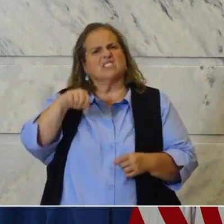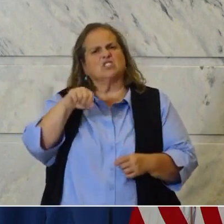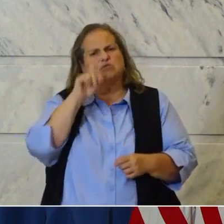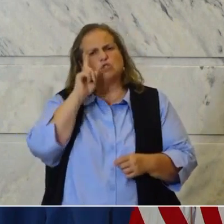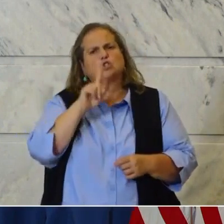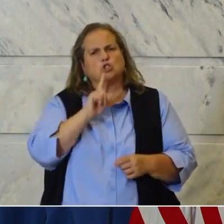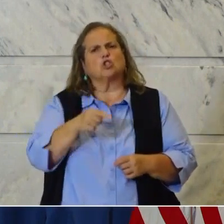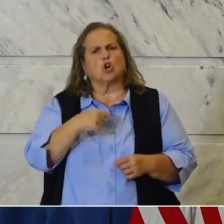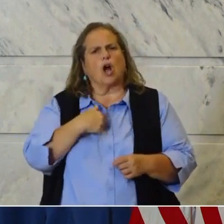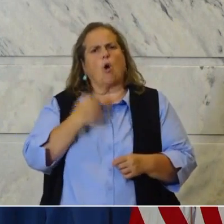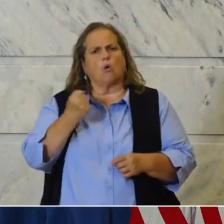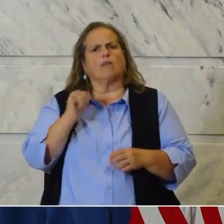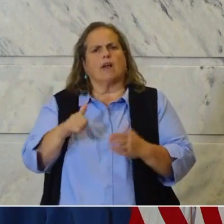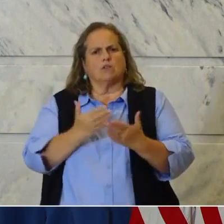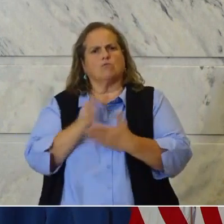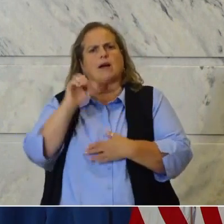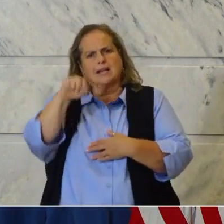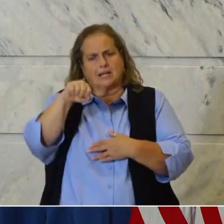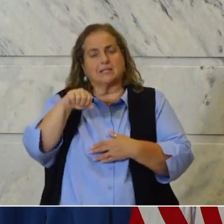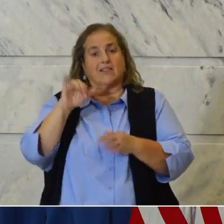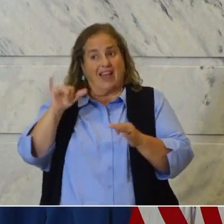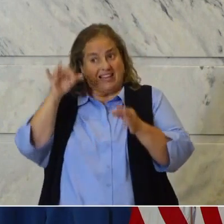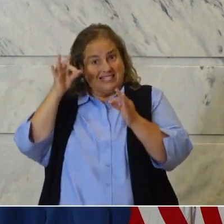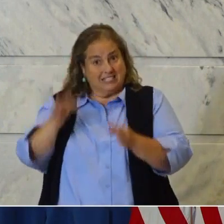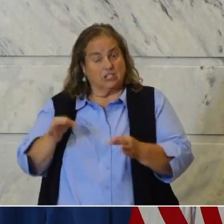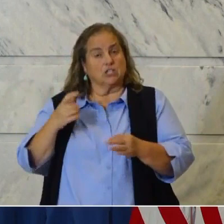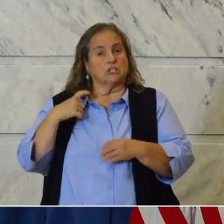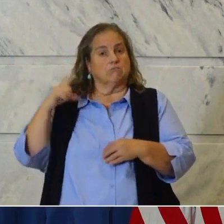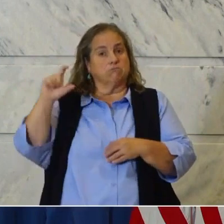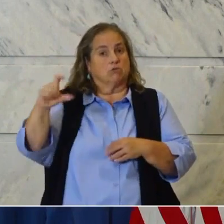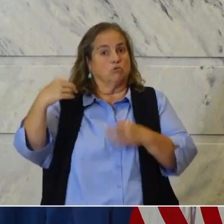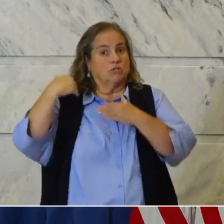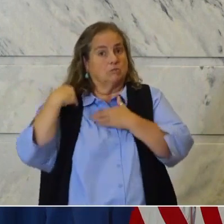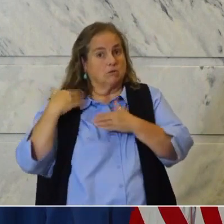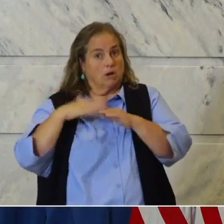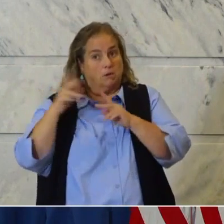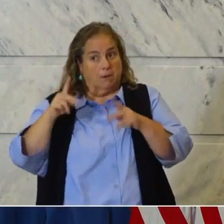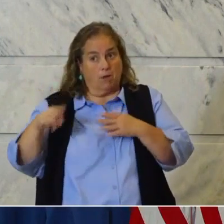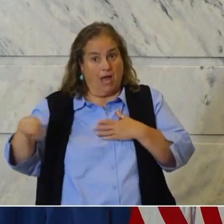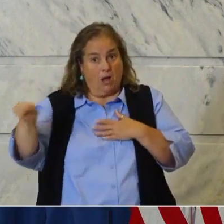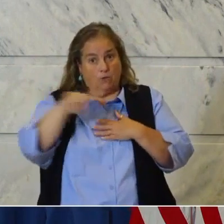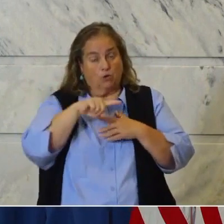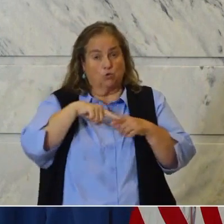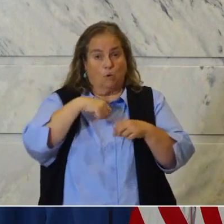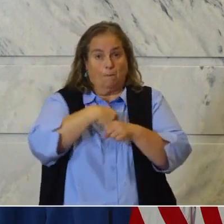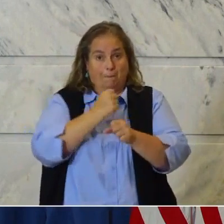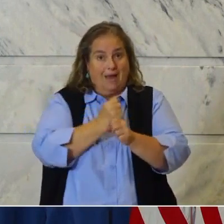While this decision is going to put a lot of responsibility on a lot of people out there to make initial decisions and safety decisions